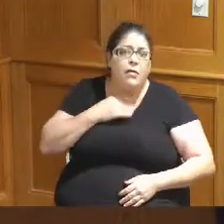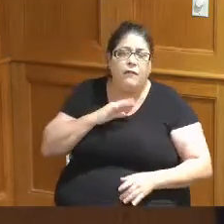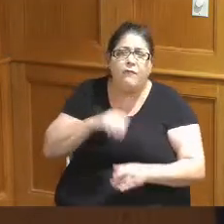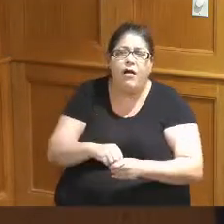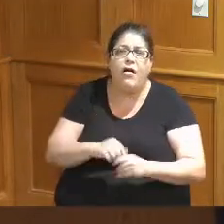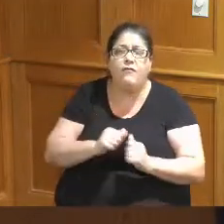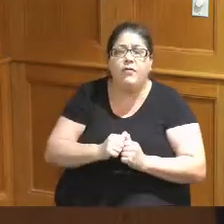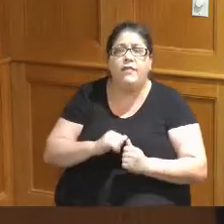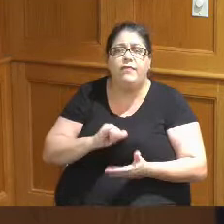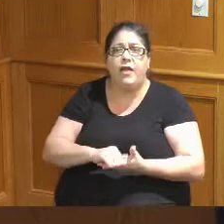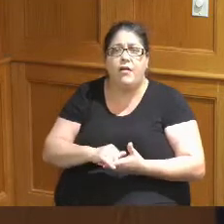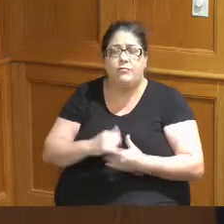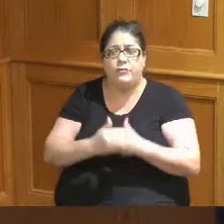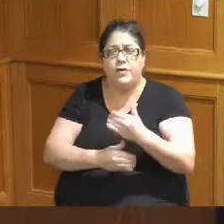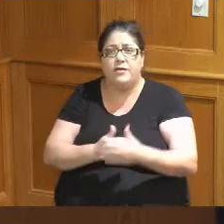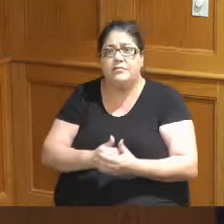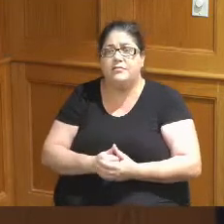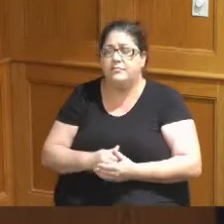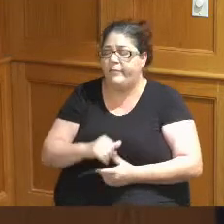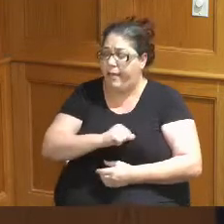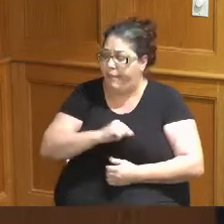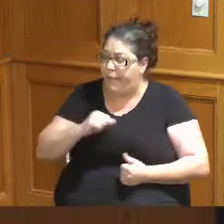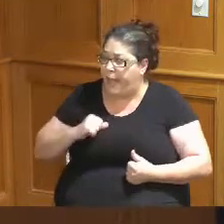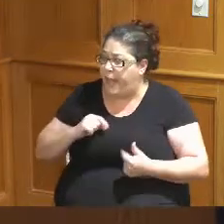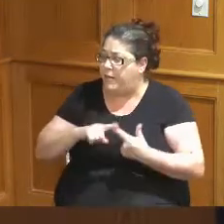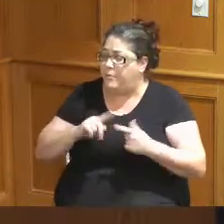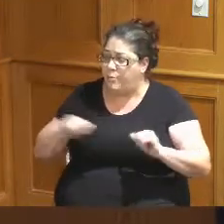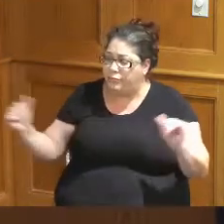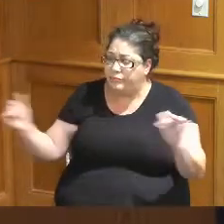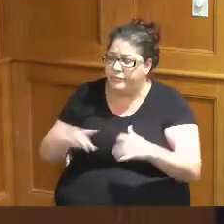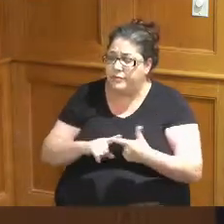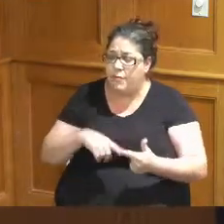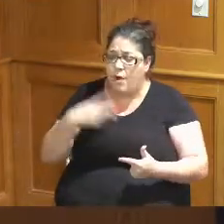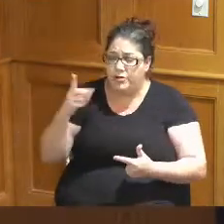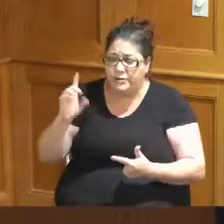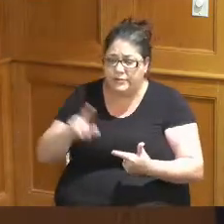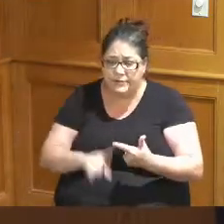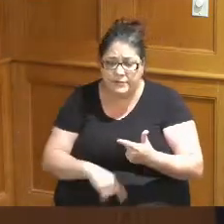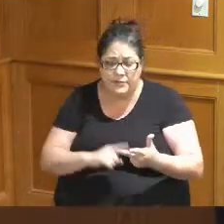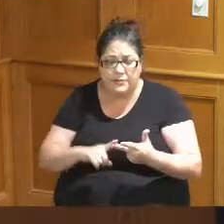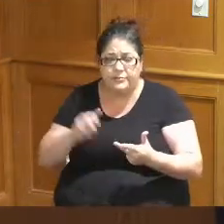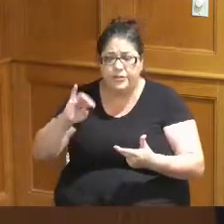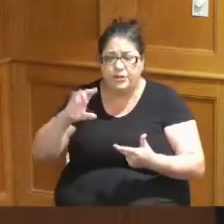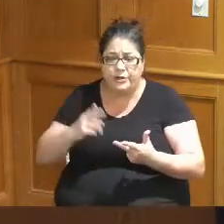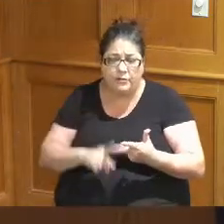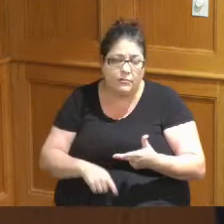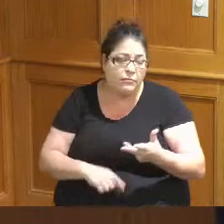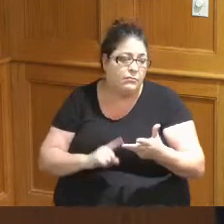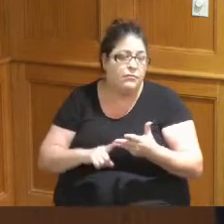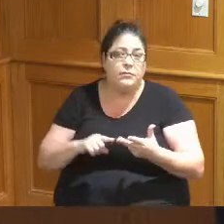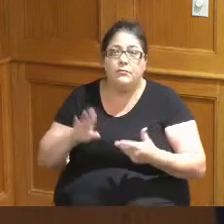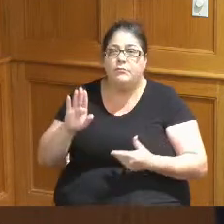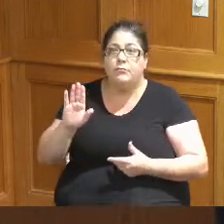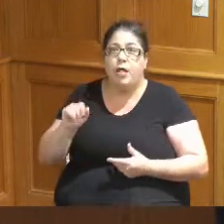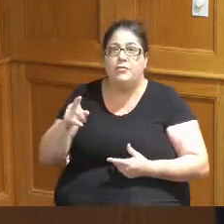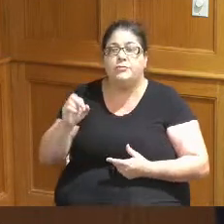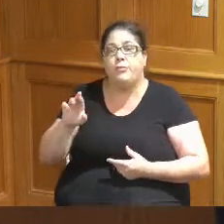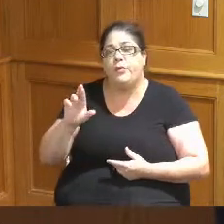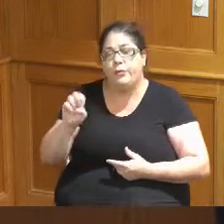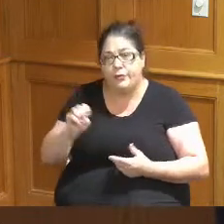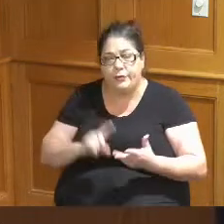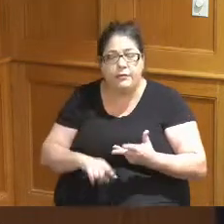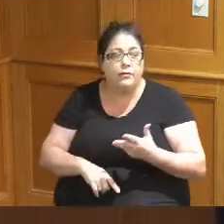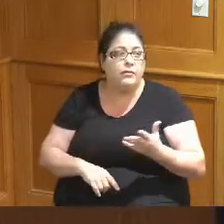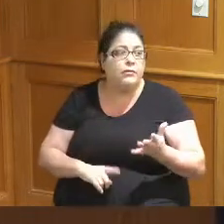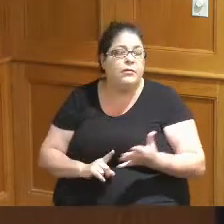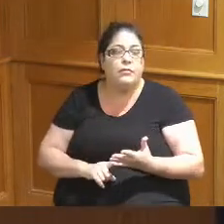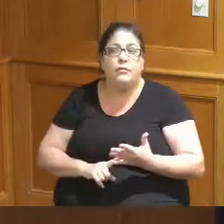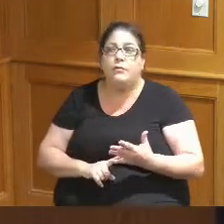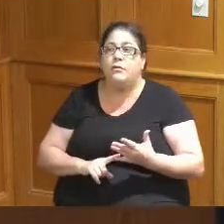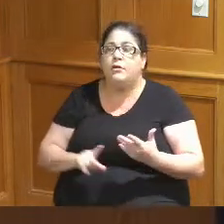and they came from everywhere Atlanta Washington DC Michigan Baltimore we have a new chapter in